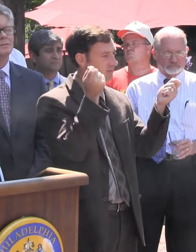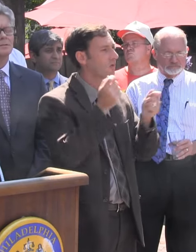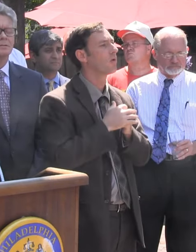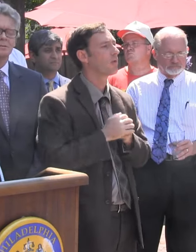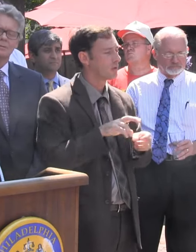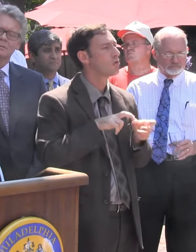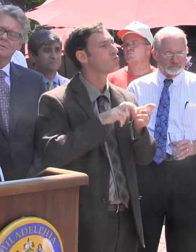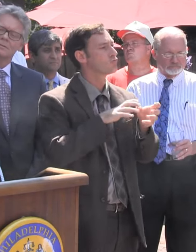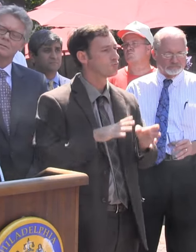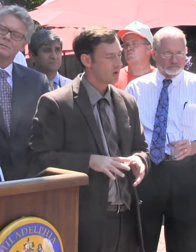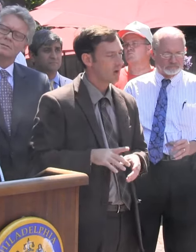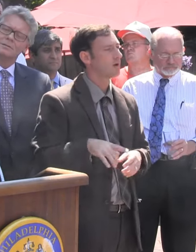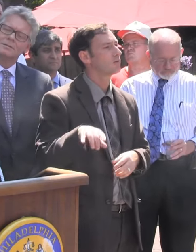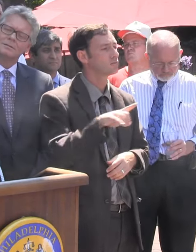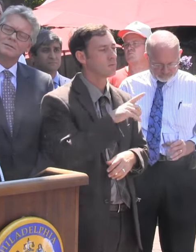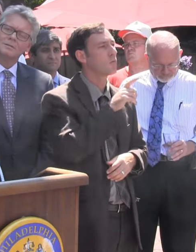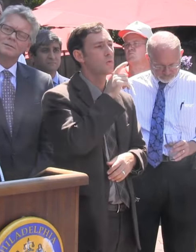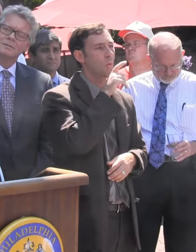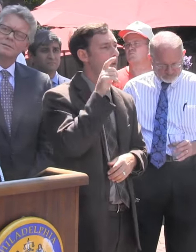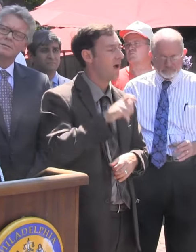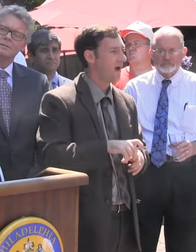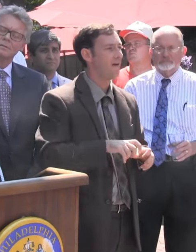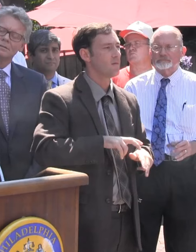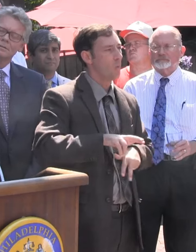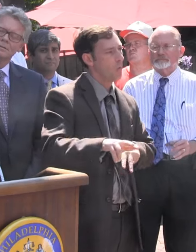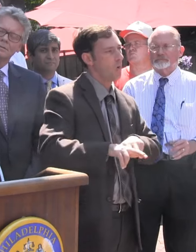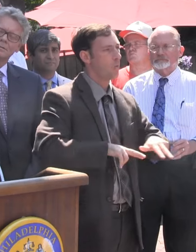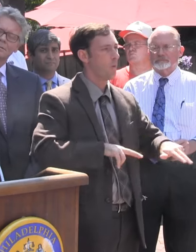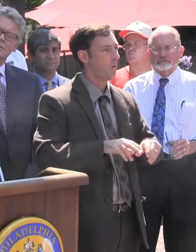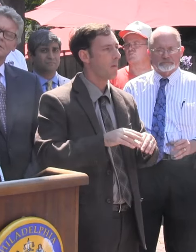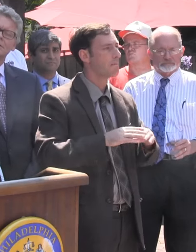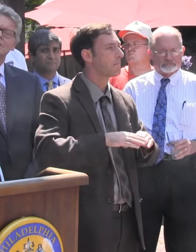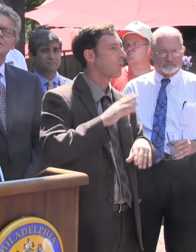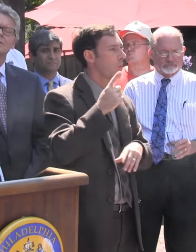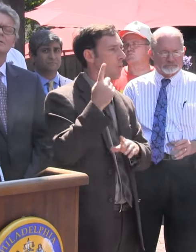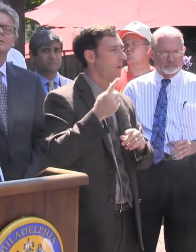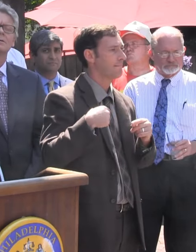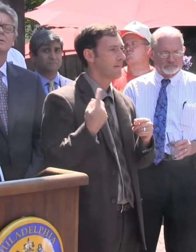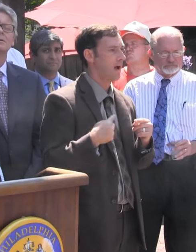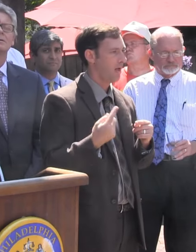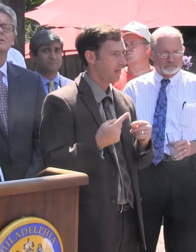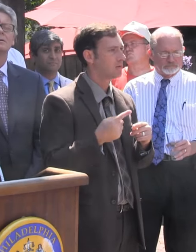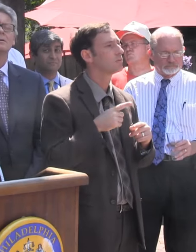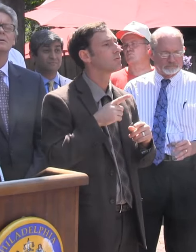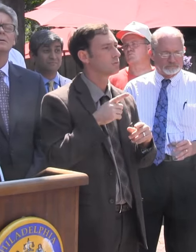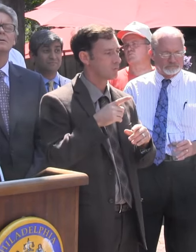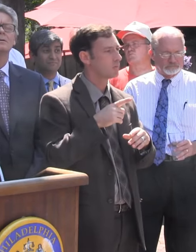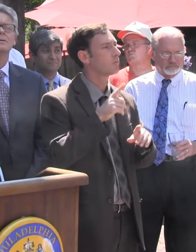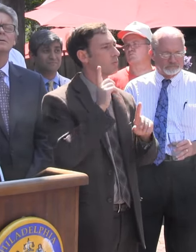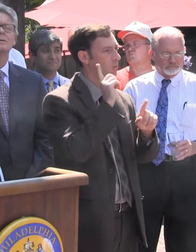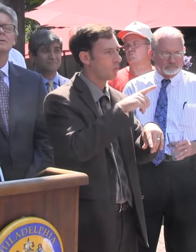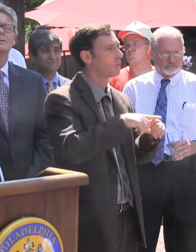riders will not have to walk more than one mile, to access the Benjamin Franklin Parkway